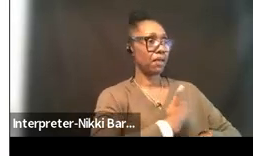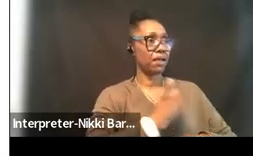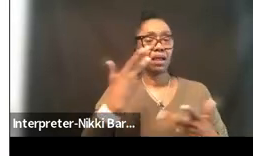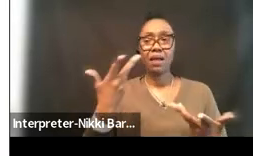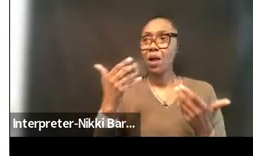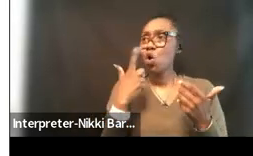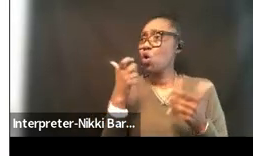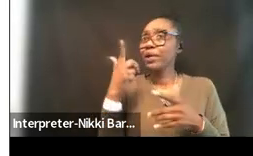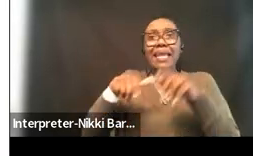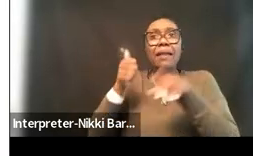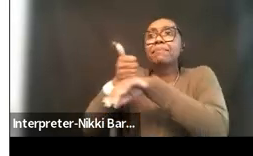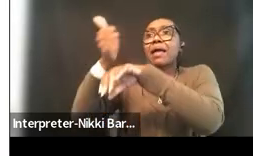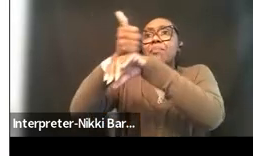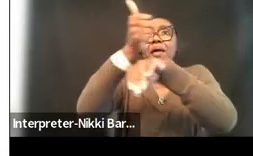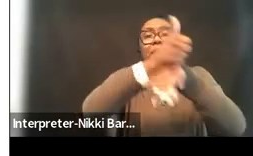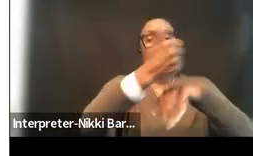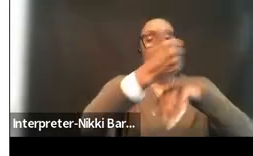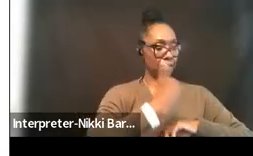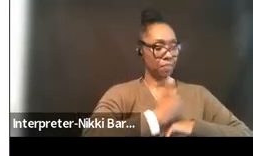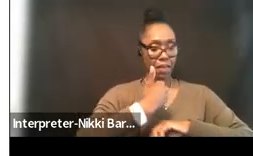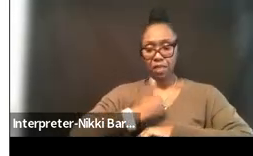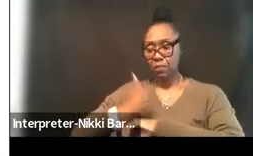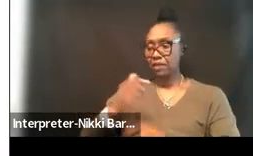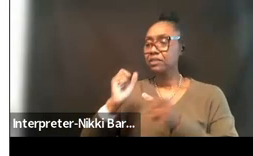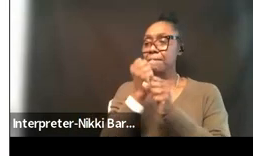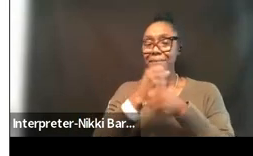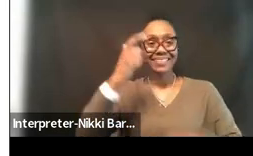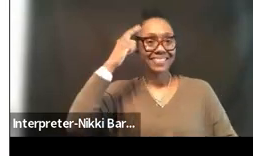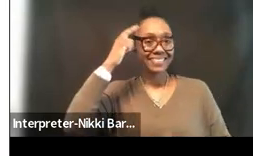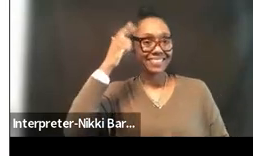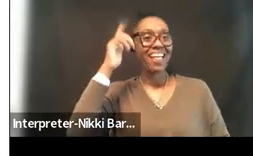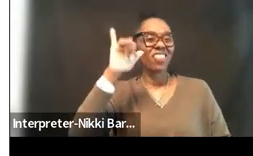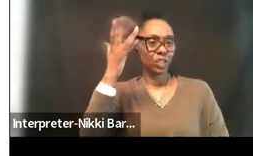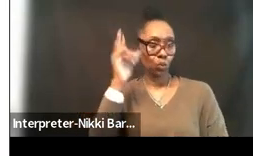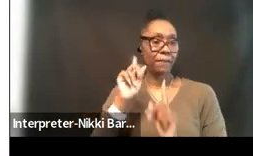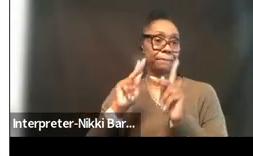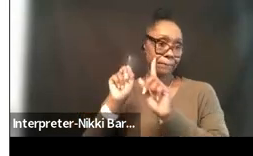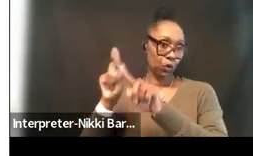Again, that is what fairy is for and it is a very, very common experience. Dissociation and or numbness about the event is very common as well.